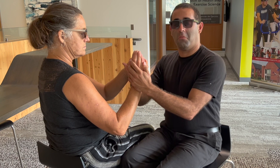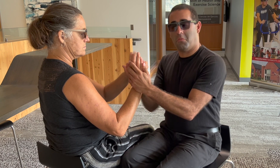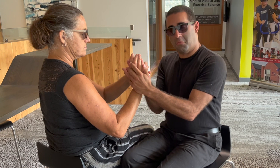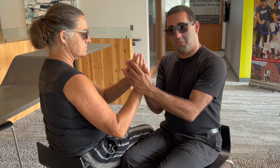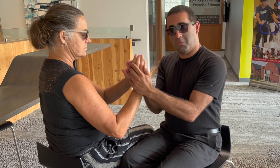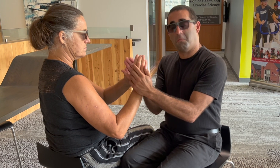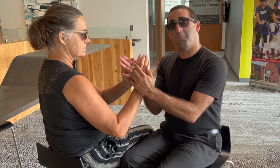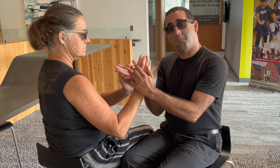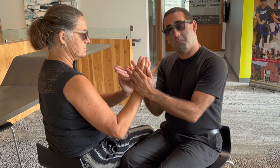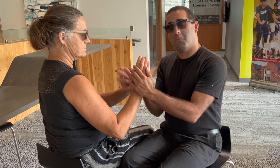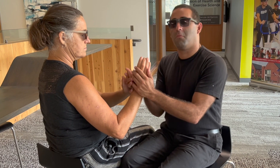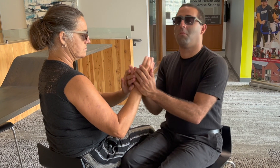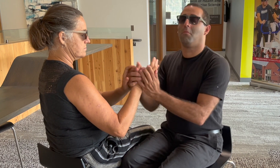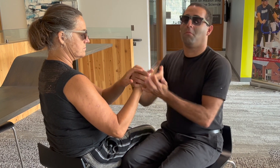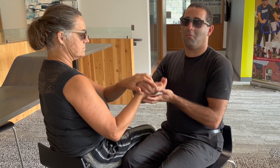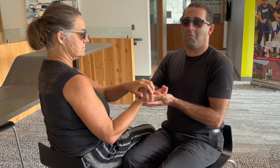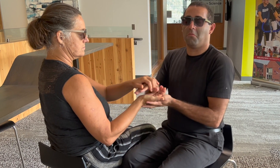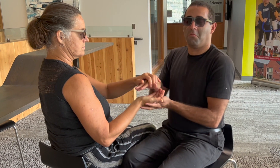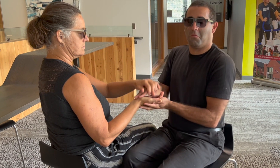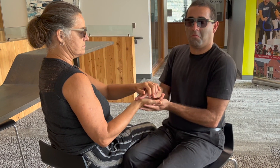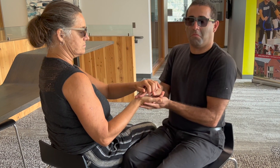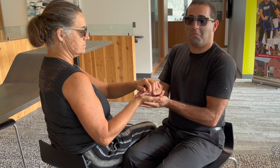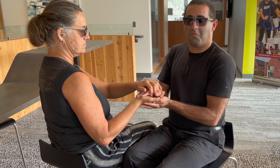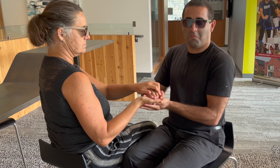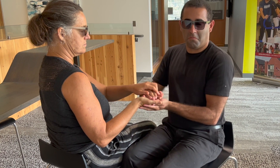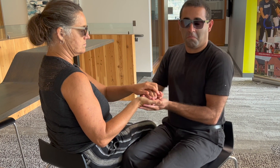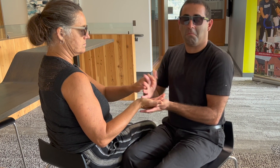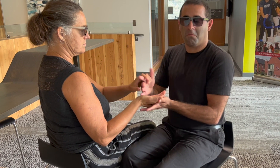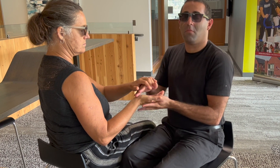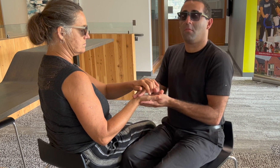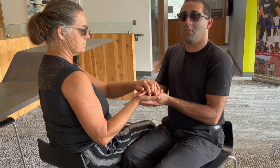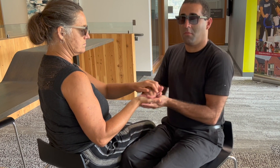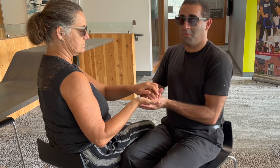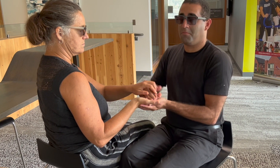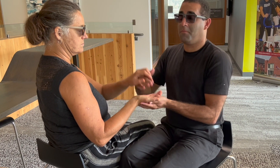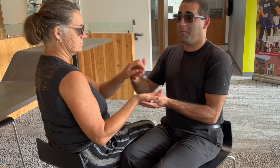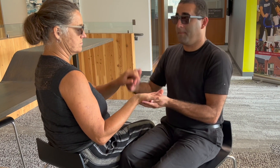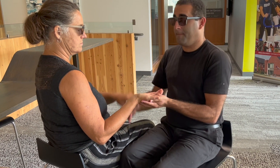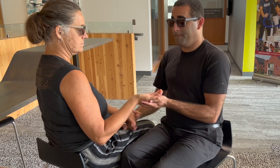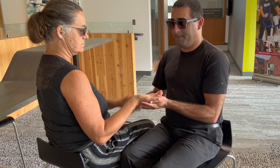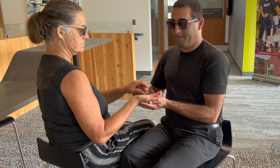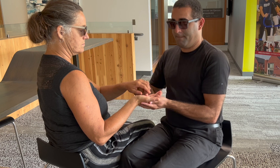I use the H2 and my H1 in a cupped twisting motion to show opening an avocado.